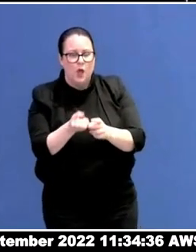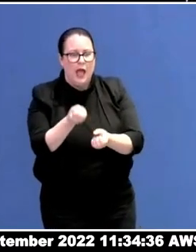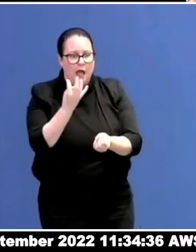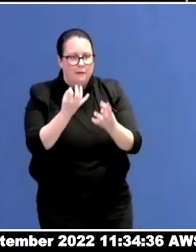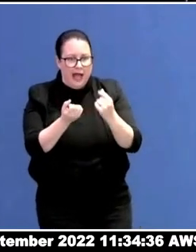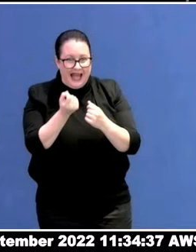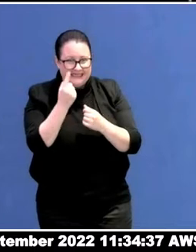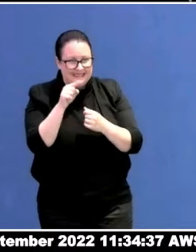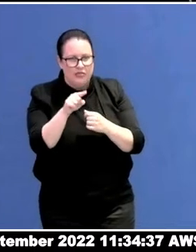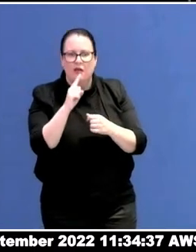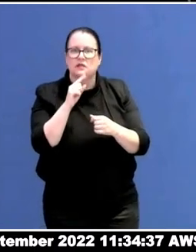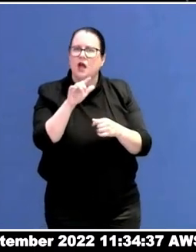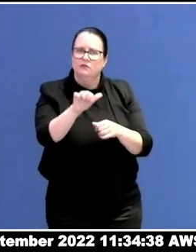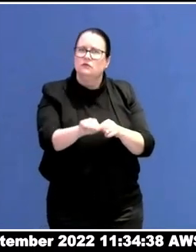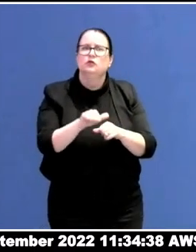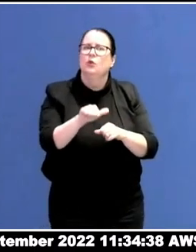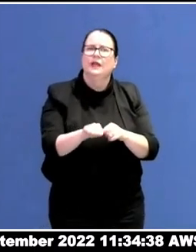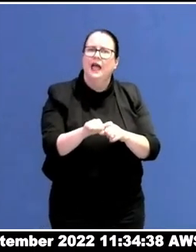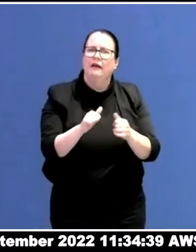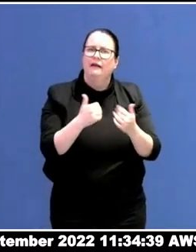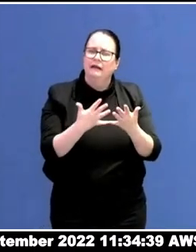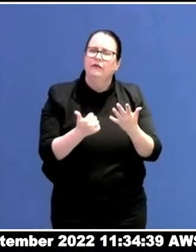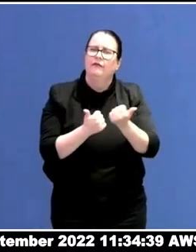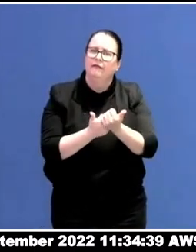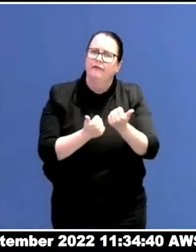that validation so you can disable, and that's where the assertive outreach comes